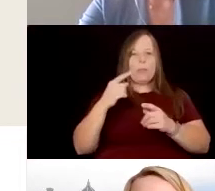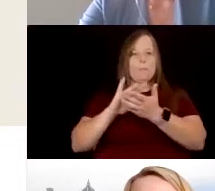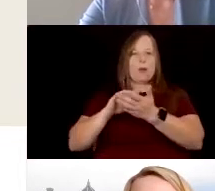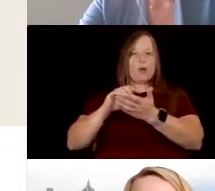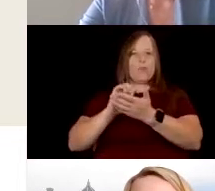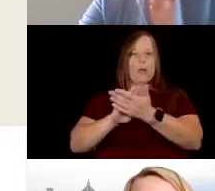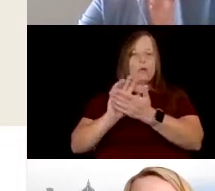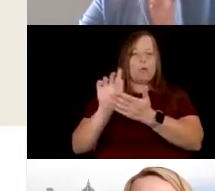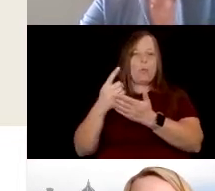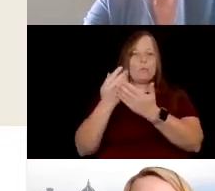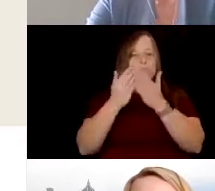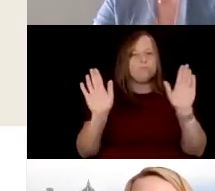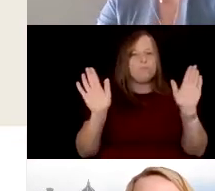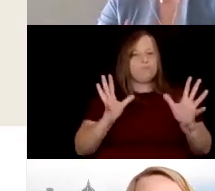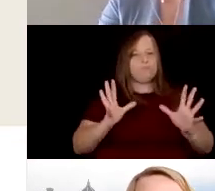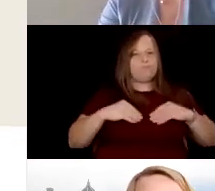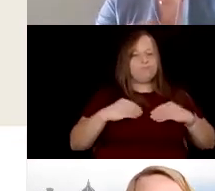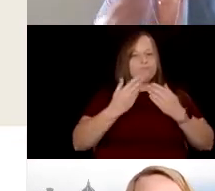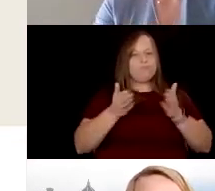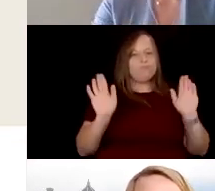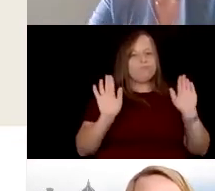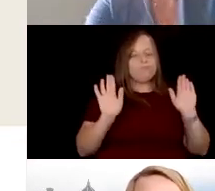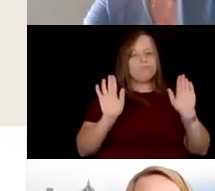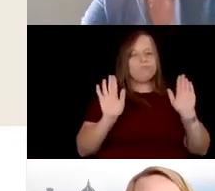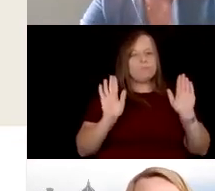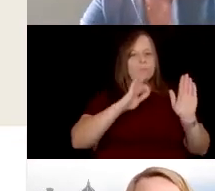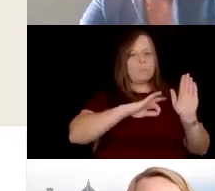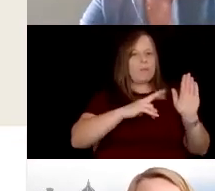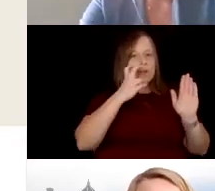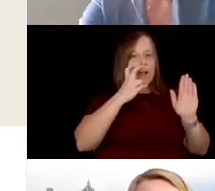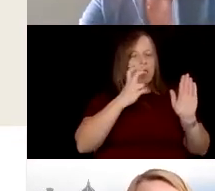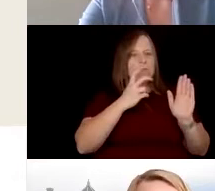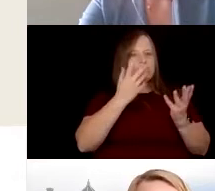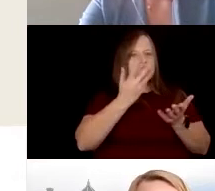And they need to be willing to give you the benefit of the doubt in these cases.